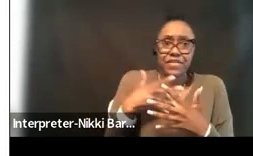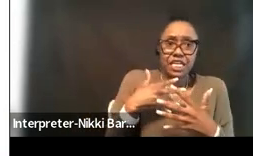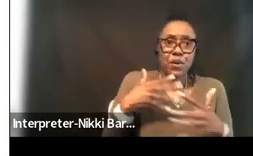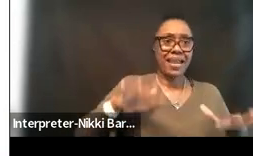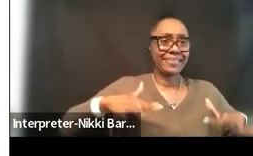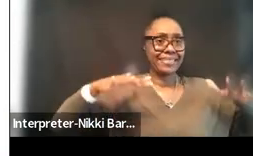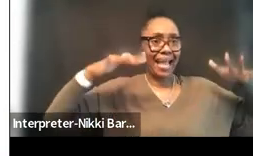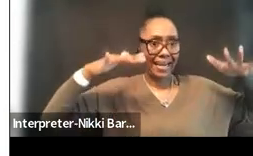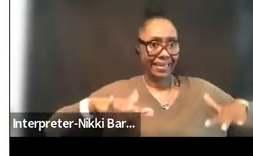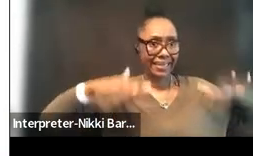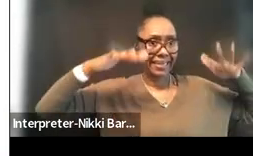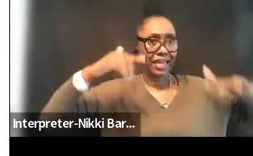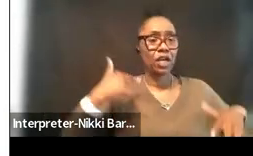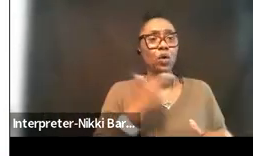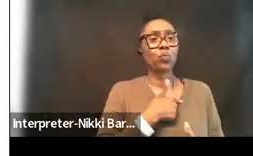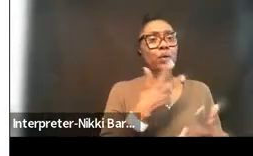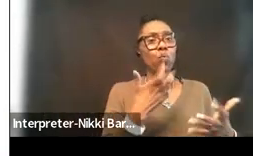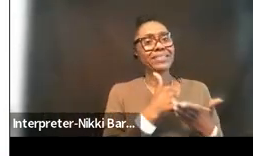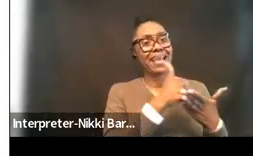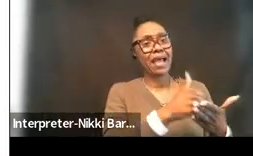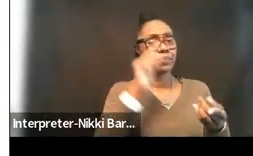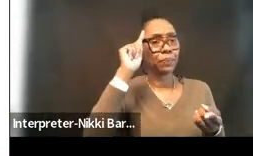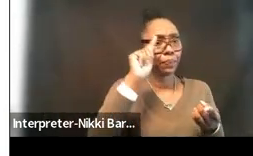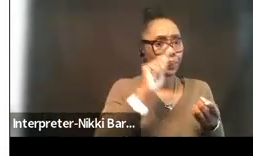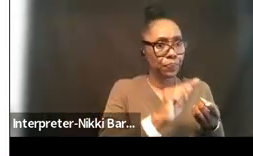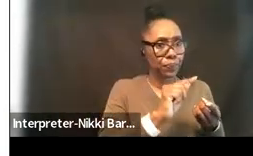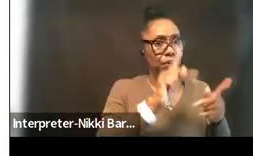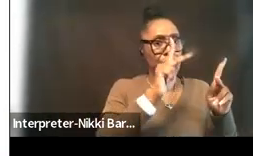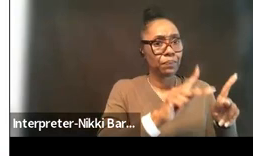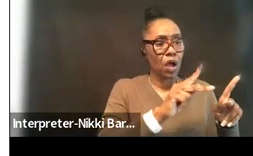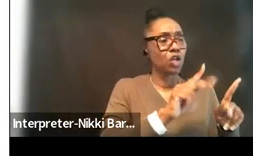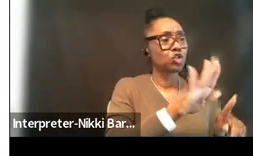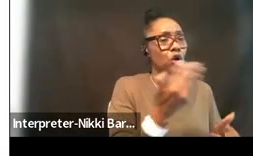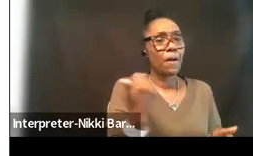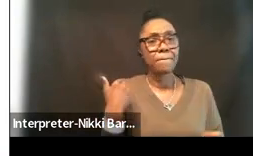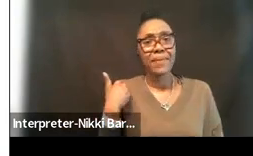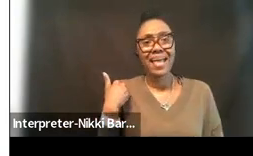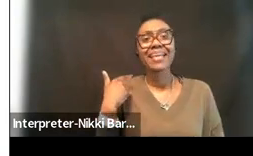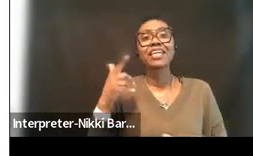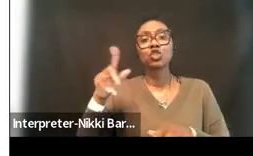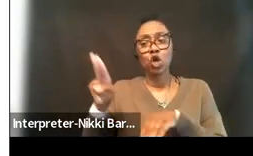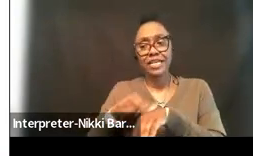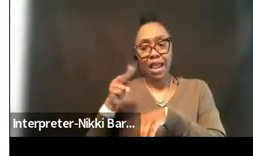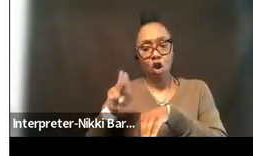We want to assist in decompressing an individual to return to a state of parasympathetic nervous system functioning.